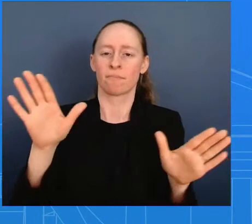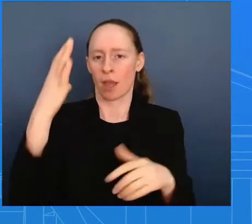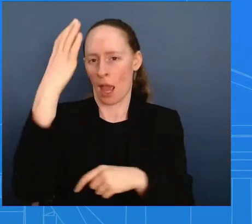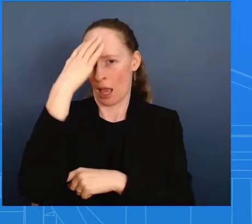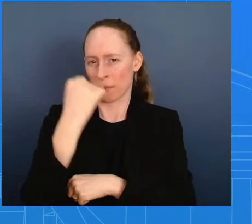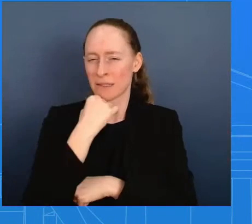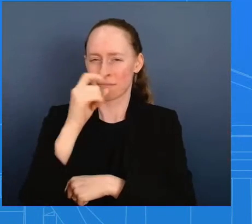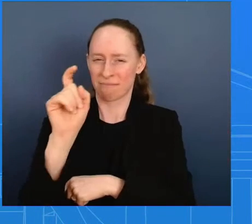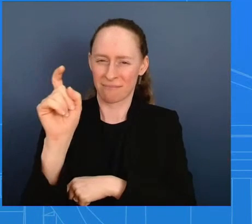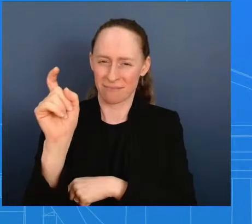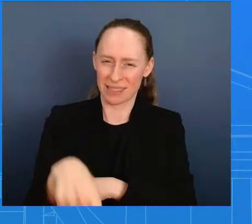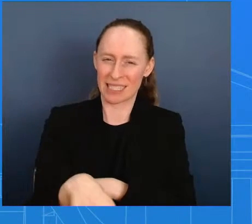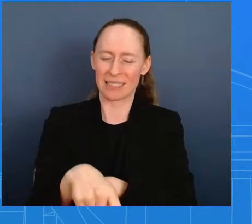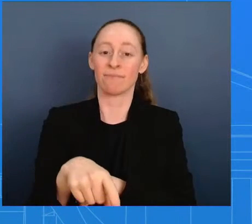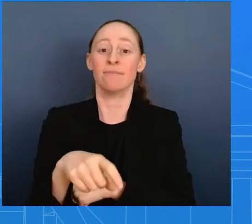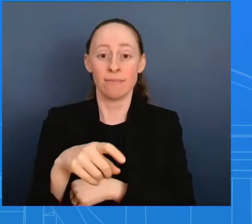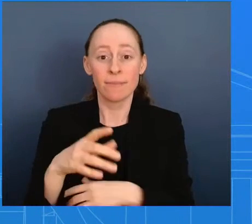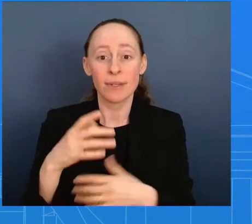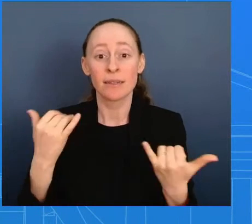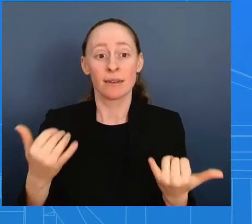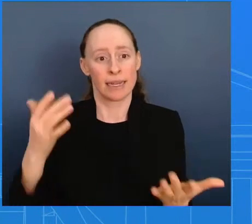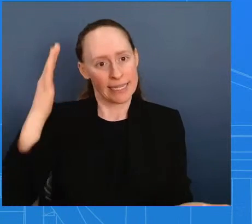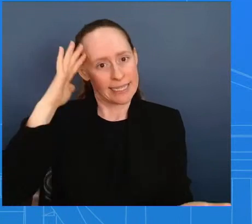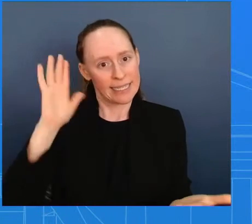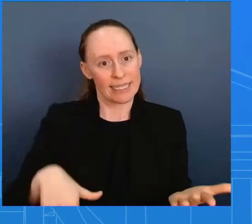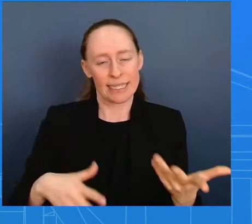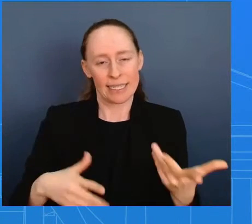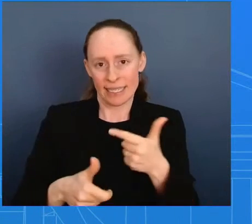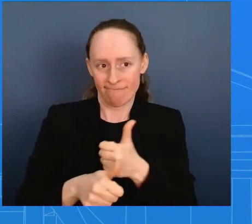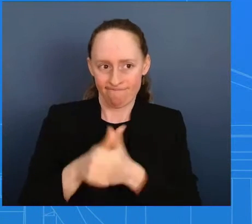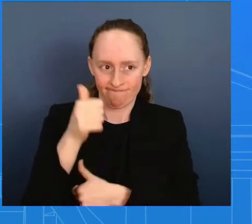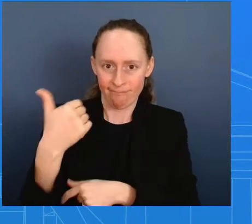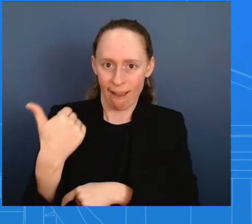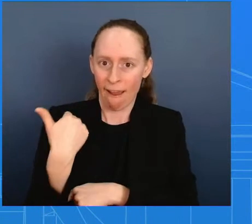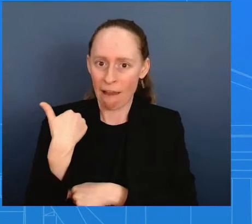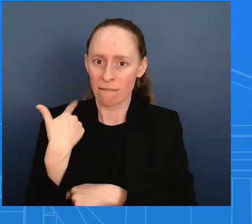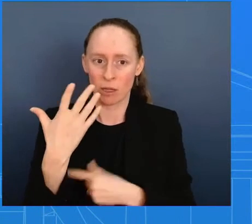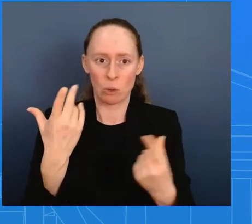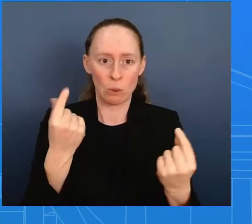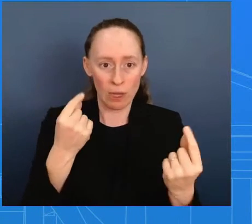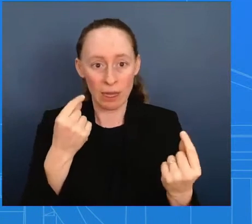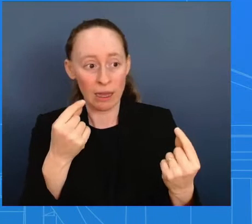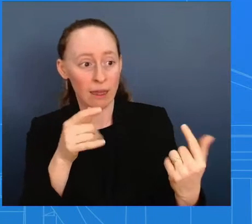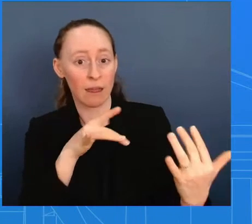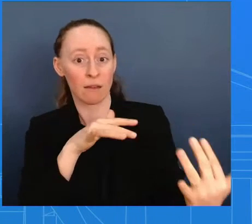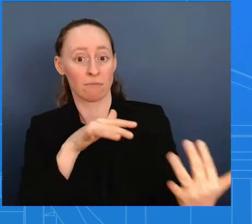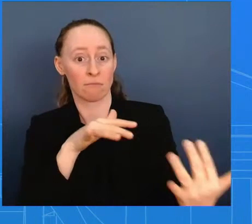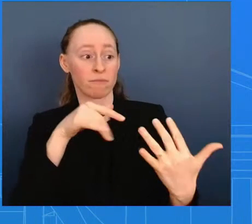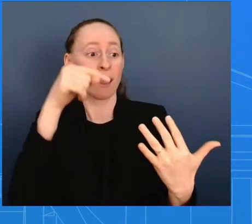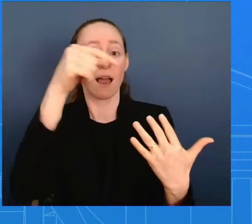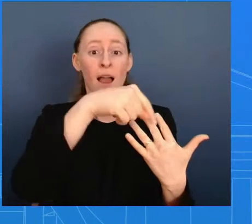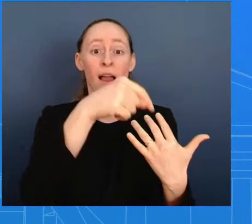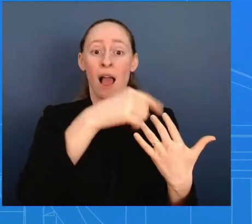in any kind of counterinsurgency campaign is the ability of the terrorist group to attract more recruits and more followers as time goes on.